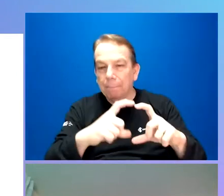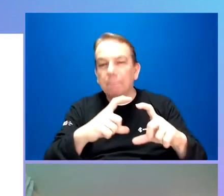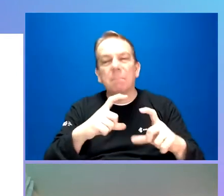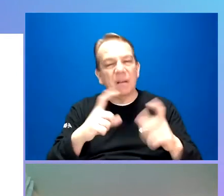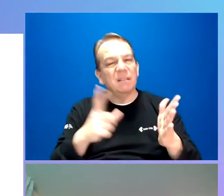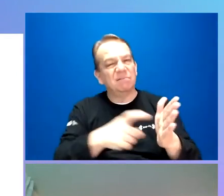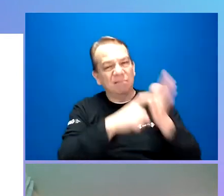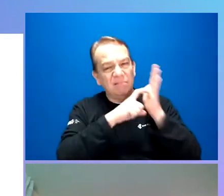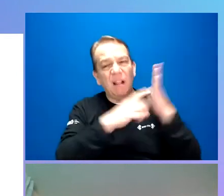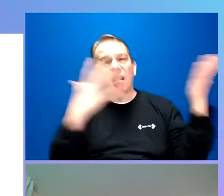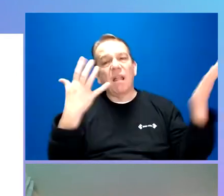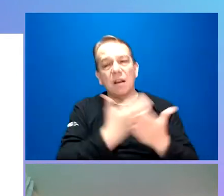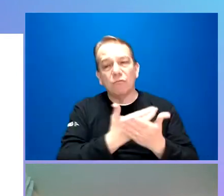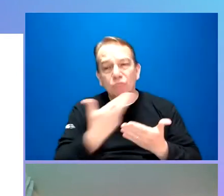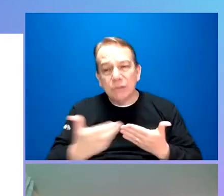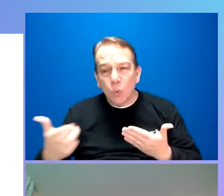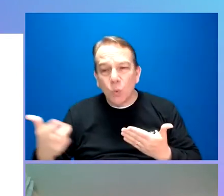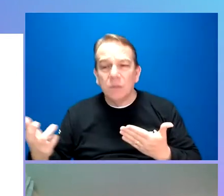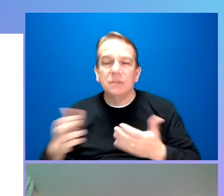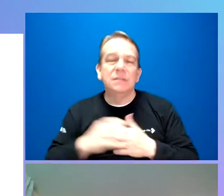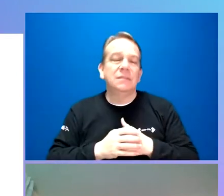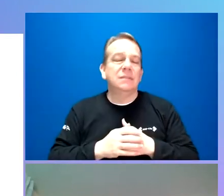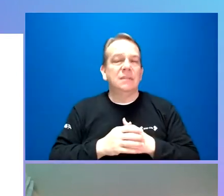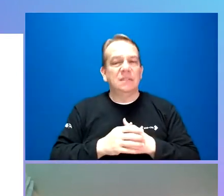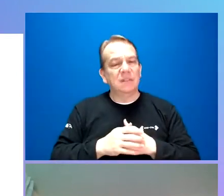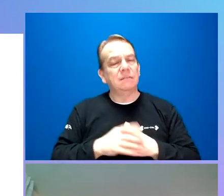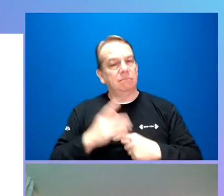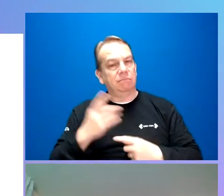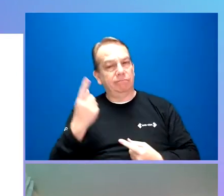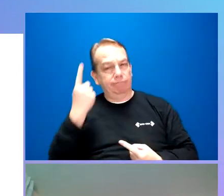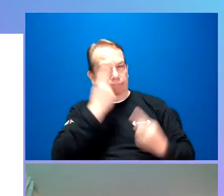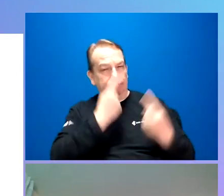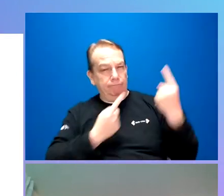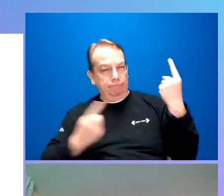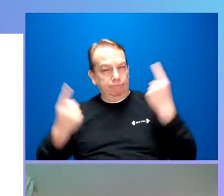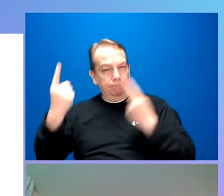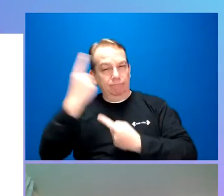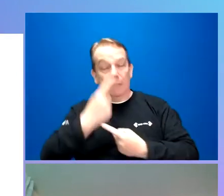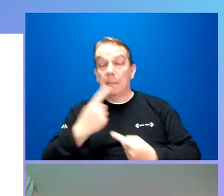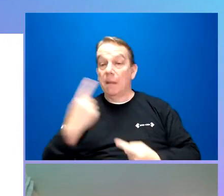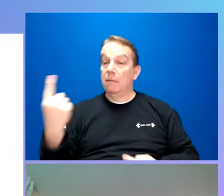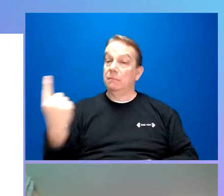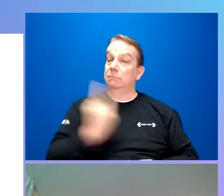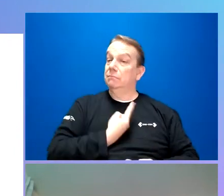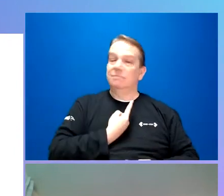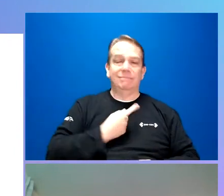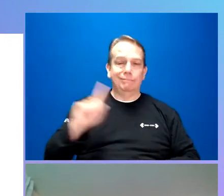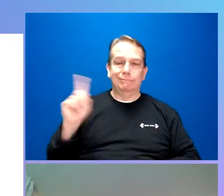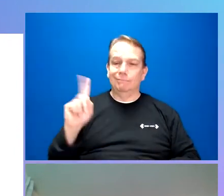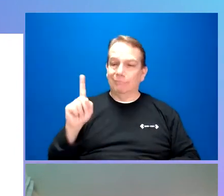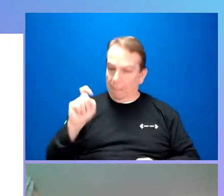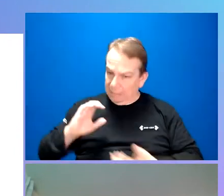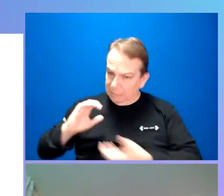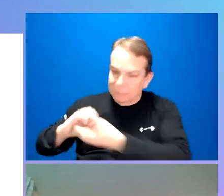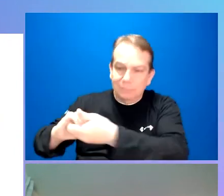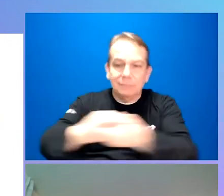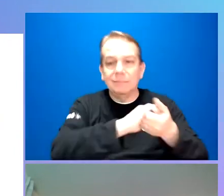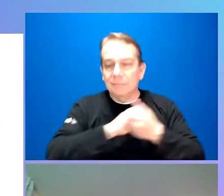lot of resource, a lot of thinking and a lot of partnership. So so, um, so